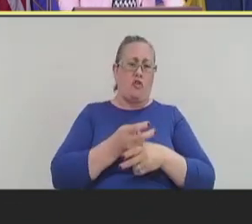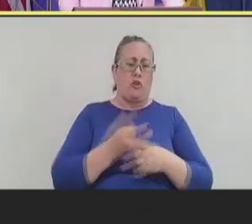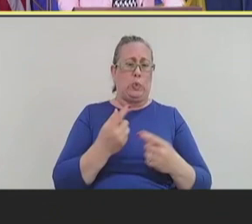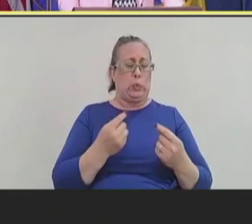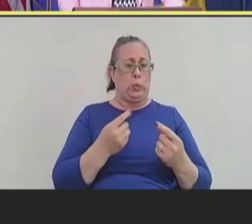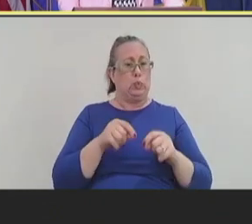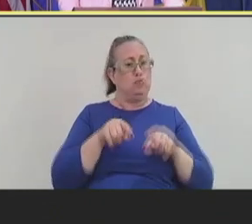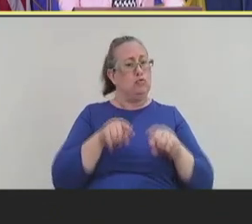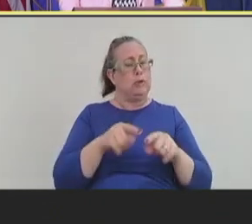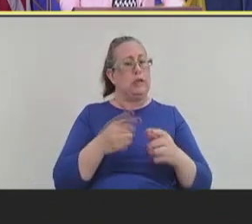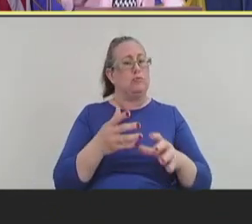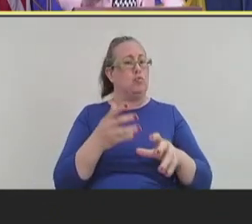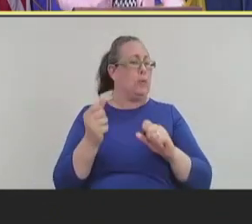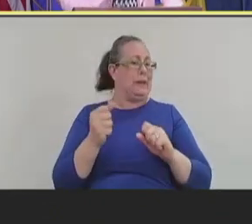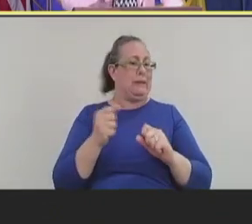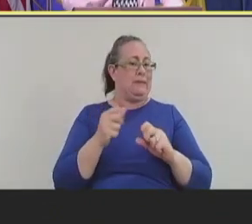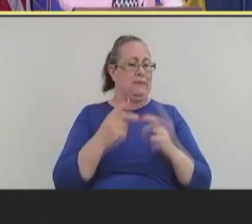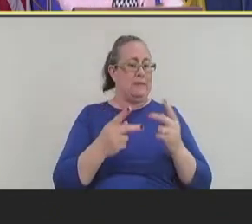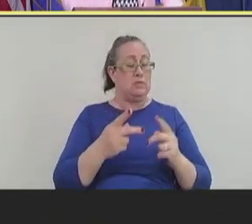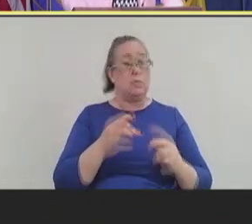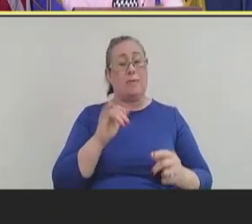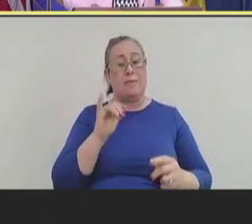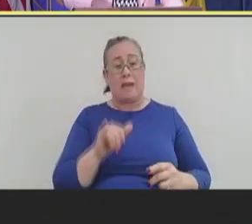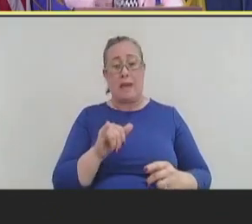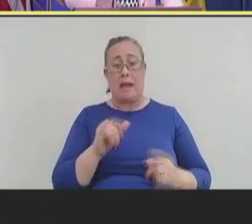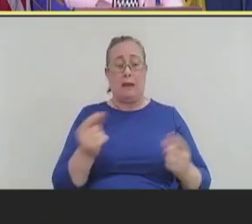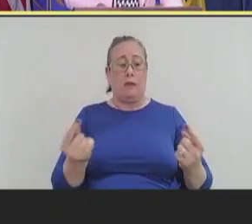making sure that that bidirectional capability, being able to query,